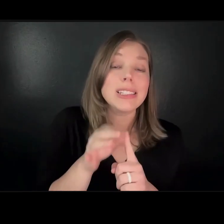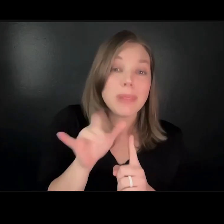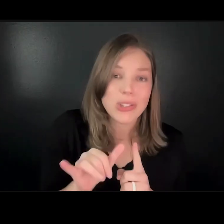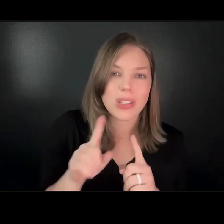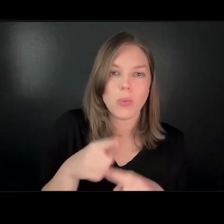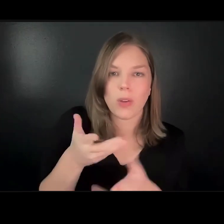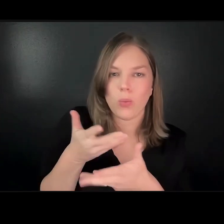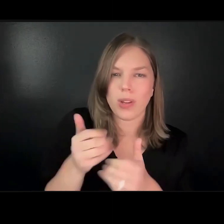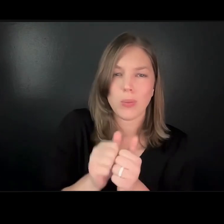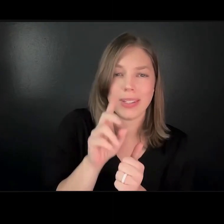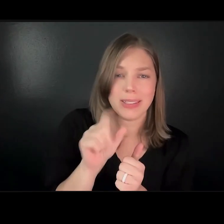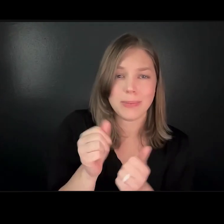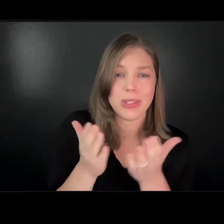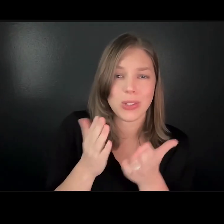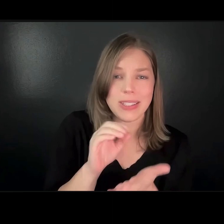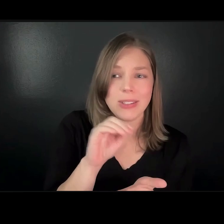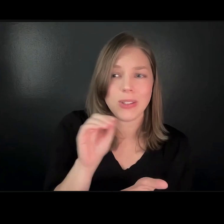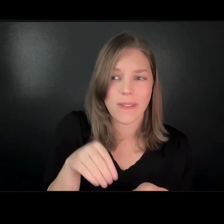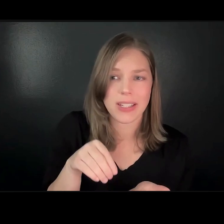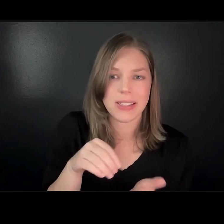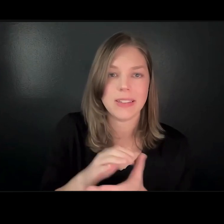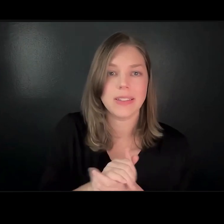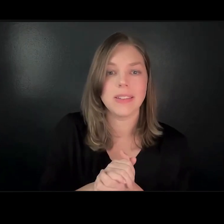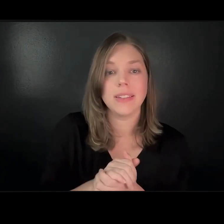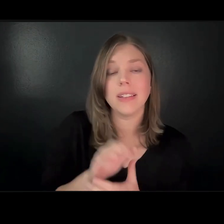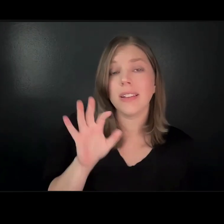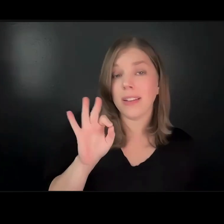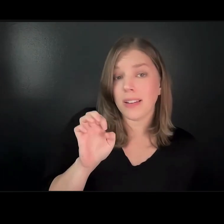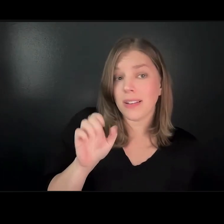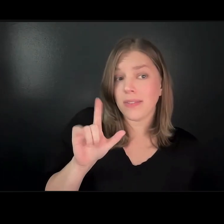in higher Ed, especially when working with disability services offices.